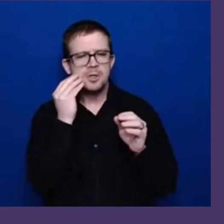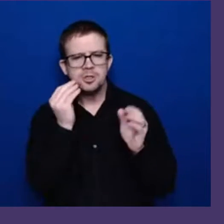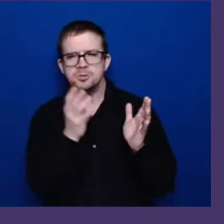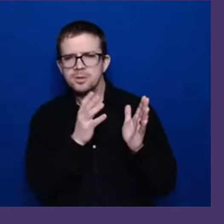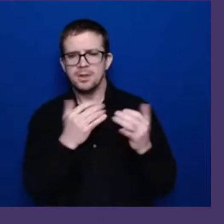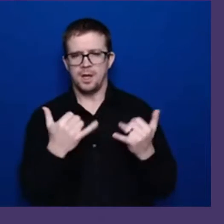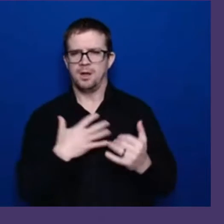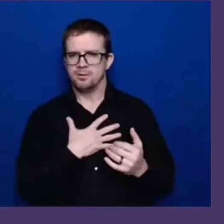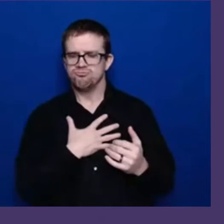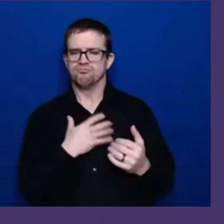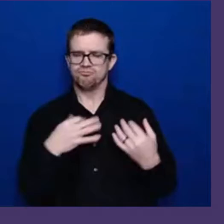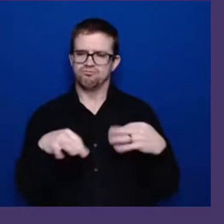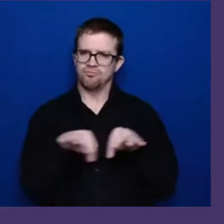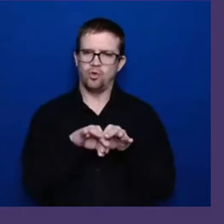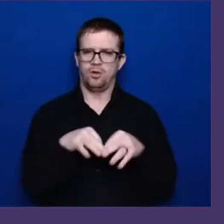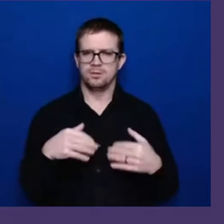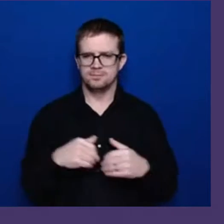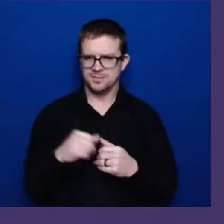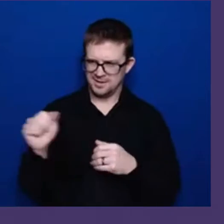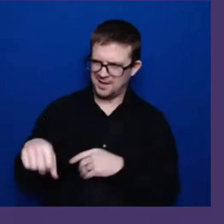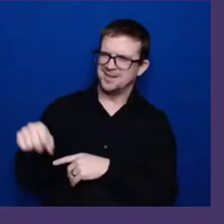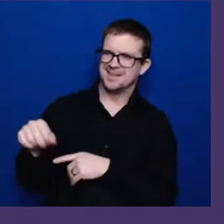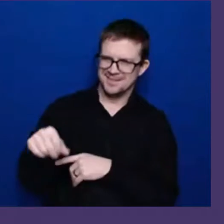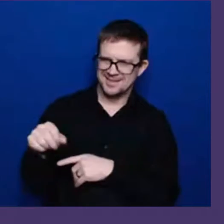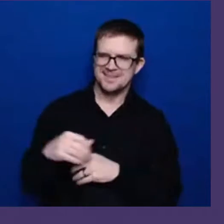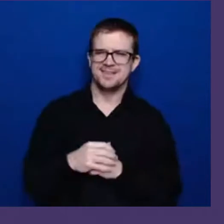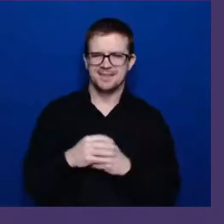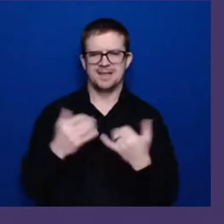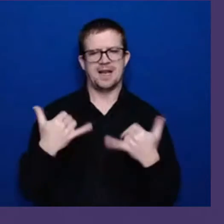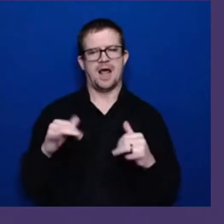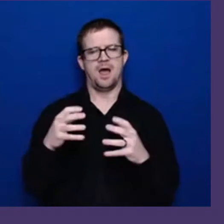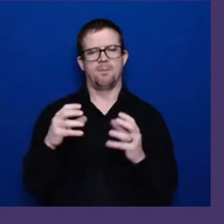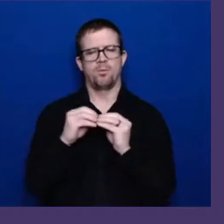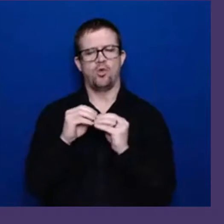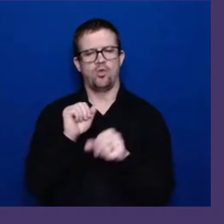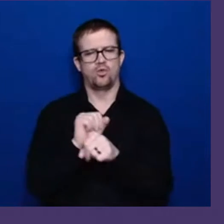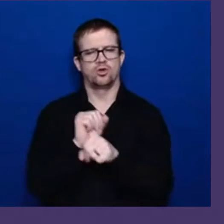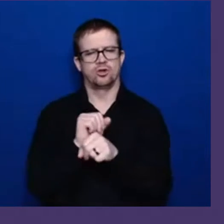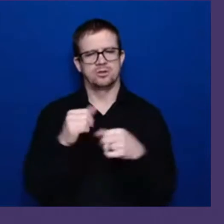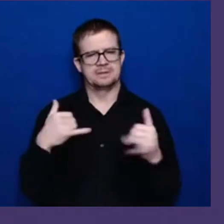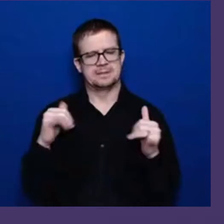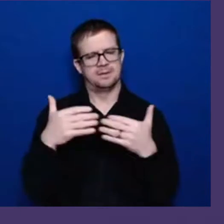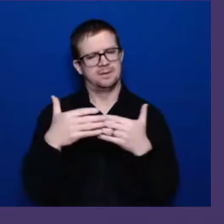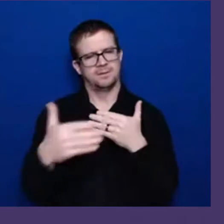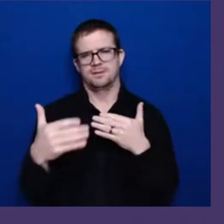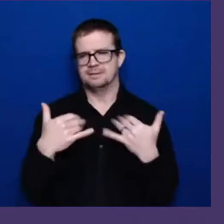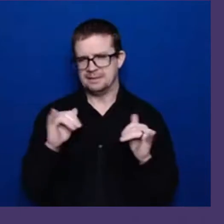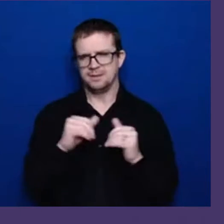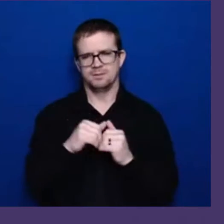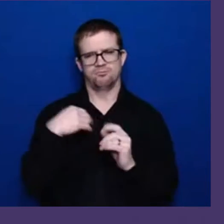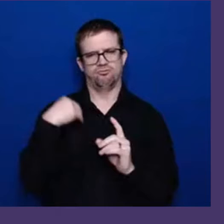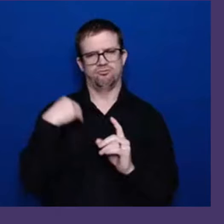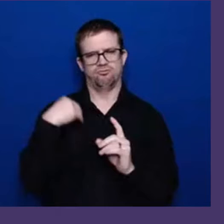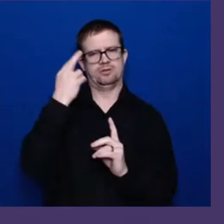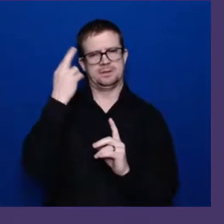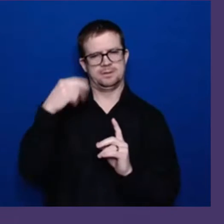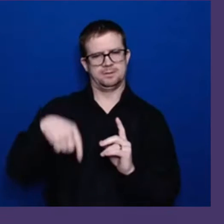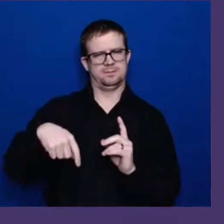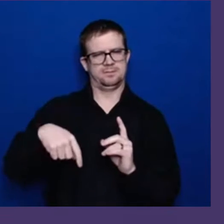lot of work we have left to do and that is really why we are here. There's a lot of documentation that we want to get out there.